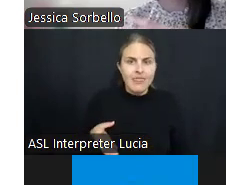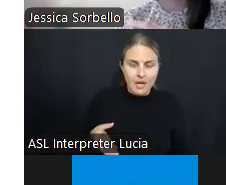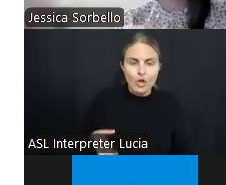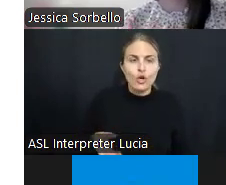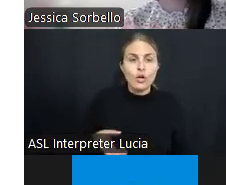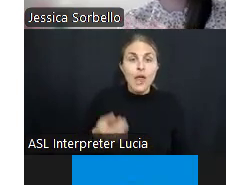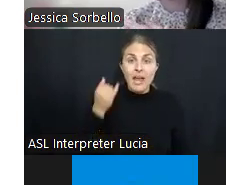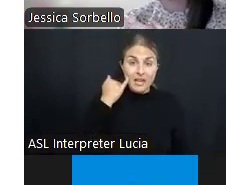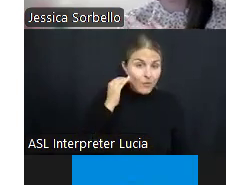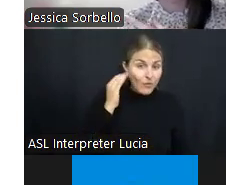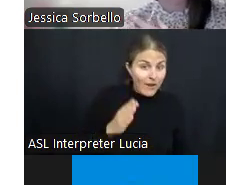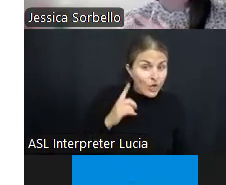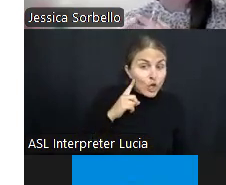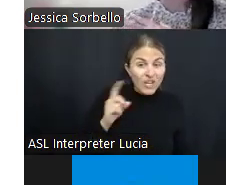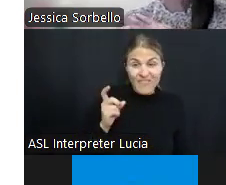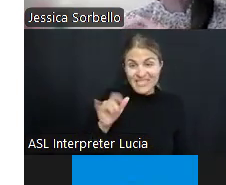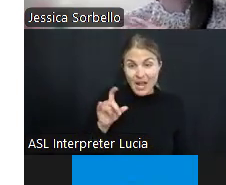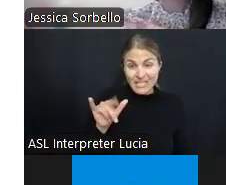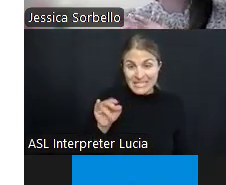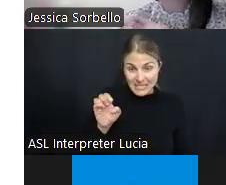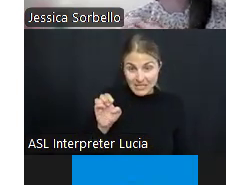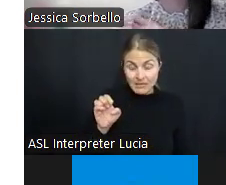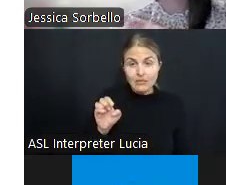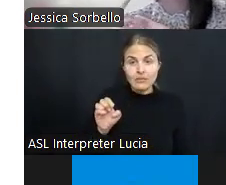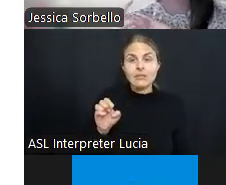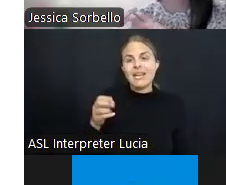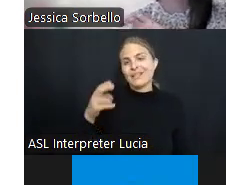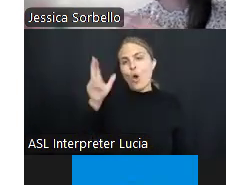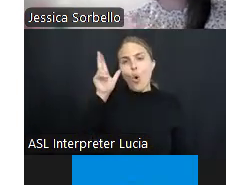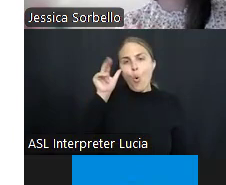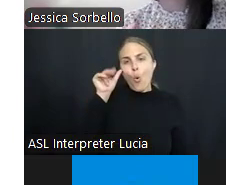a horse TRAPBG HRAOEUZer and it is being laced into